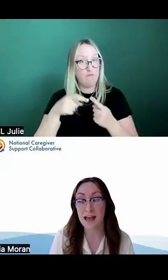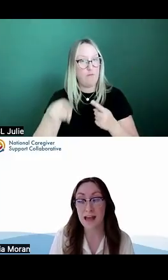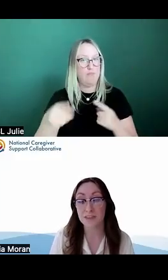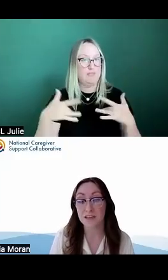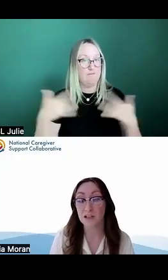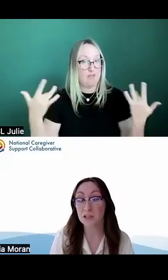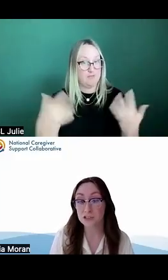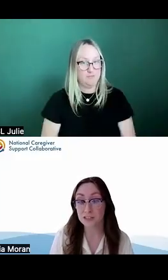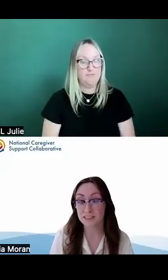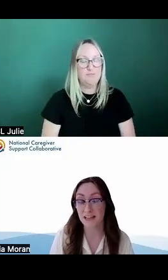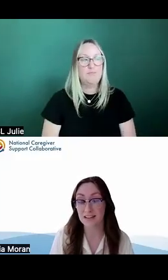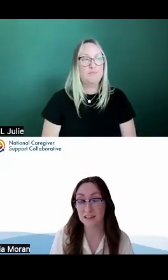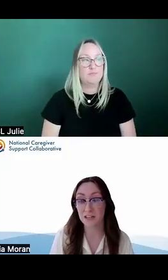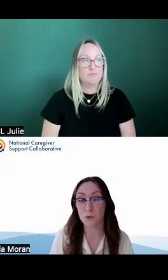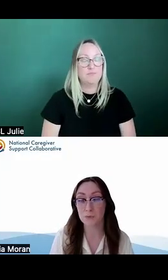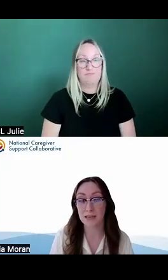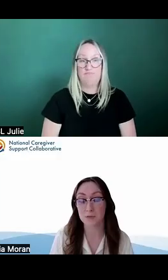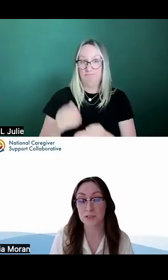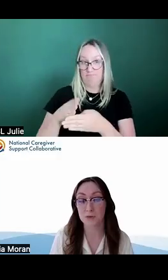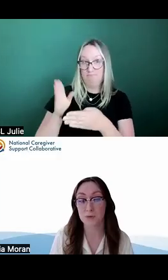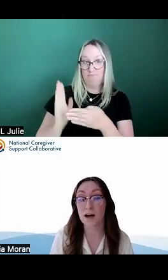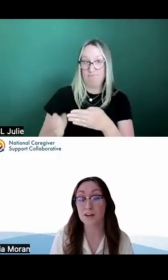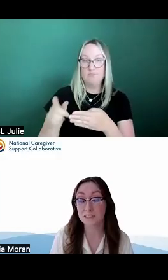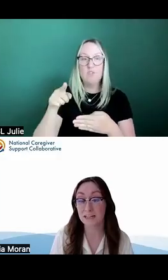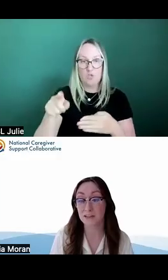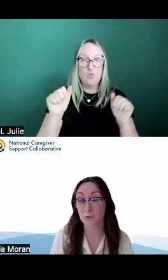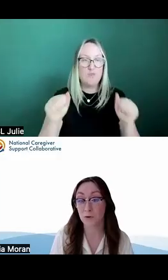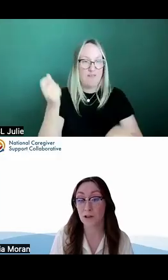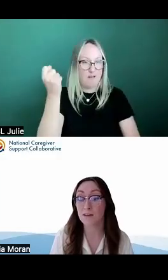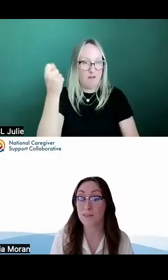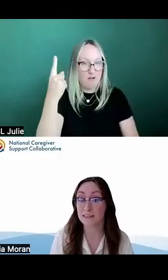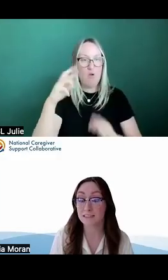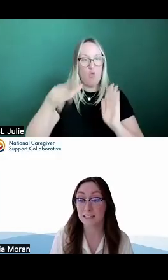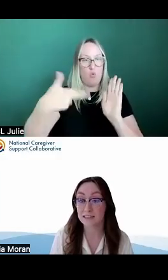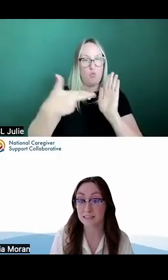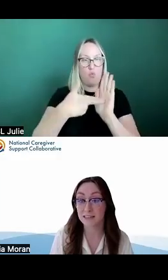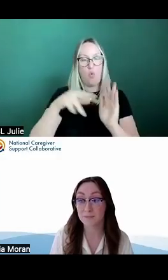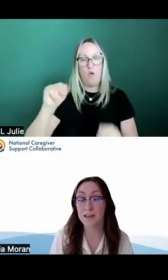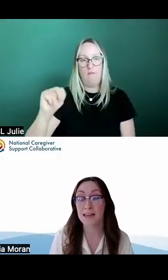At the conclusion of the session, you will be able to understand the role of the NCSC